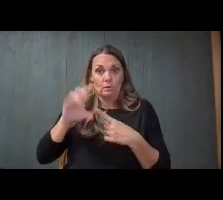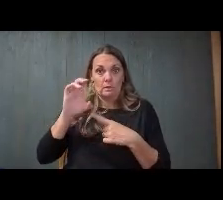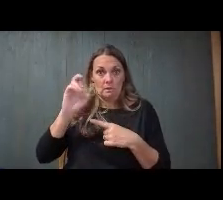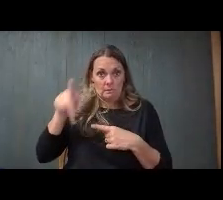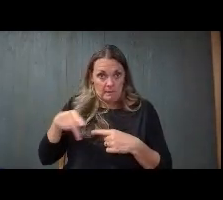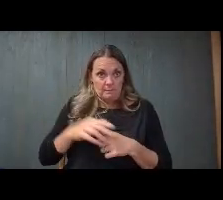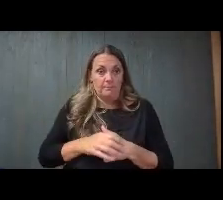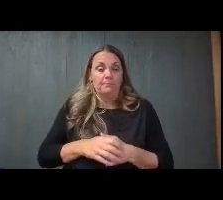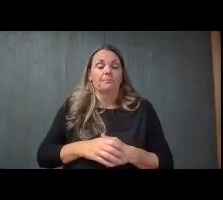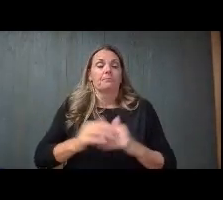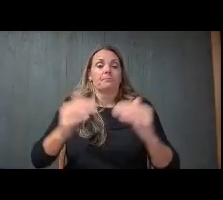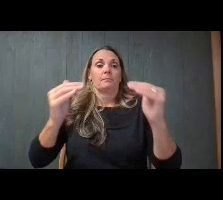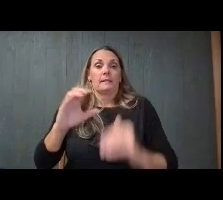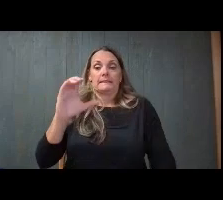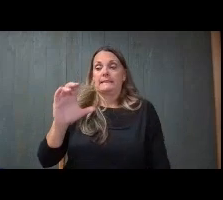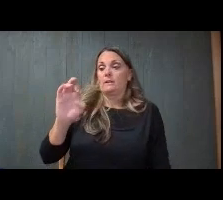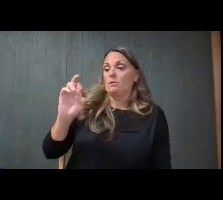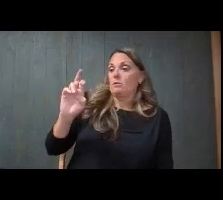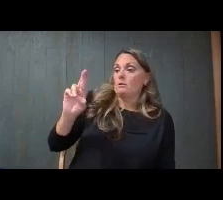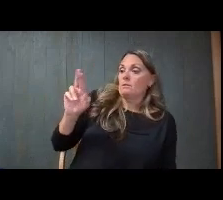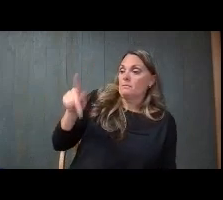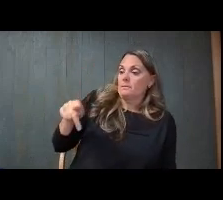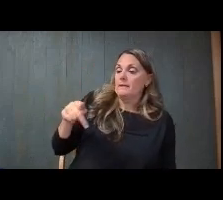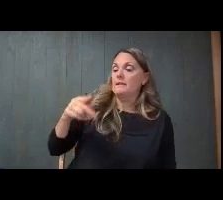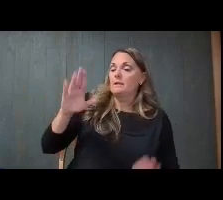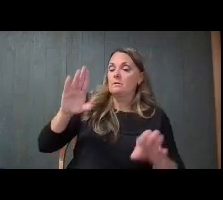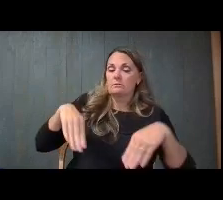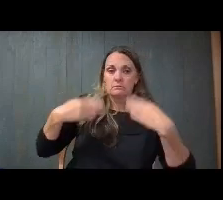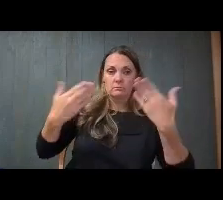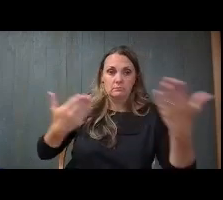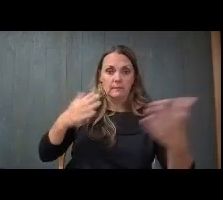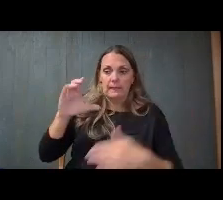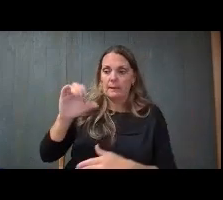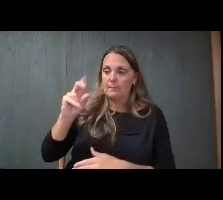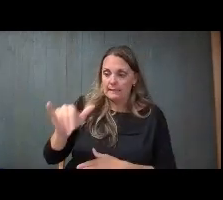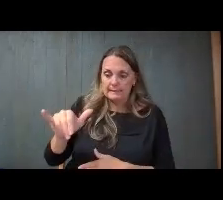What is the CRP Employment Services Unit's capacity to provide